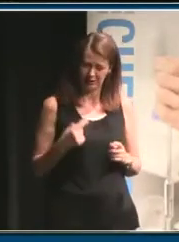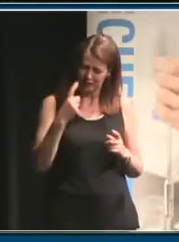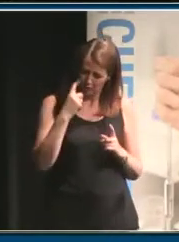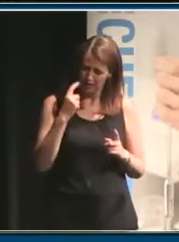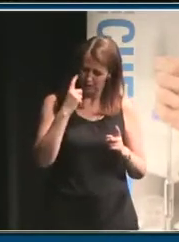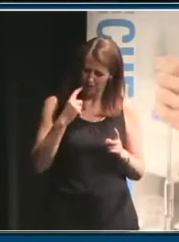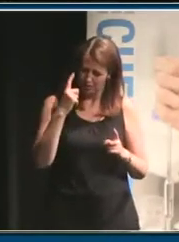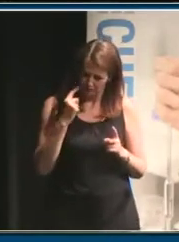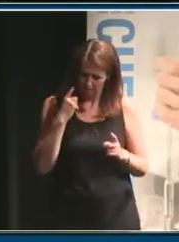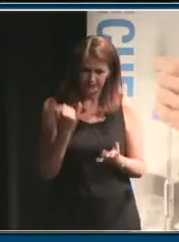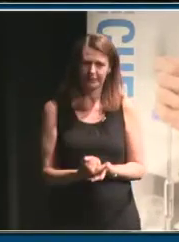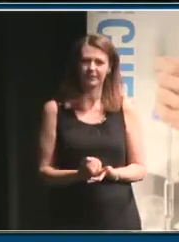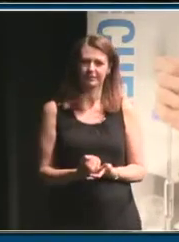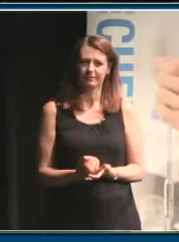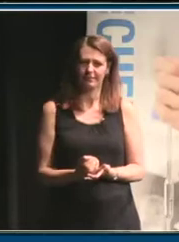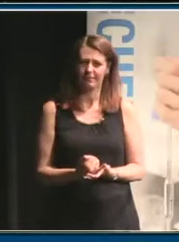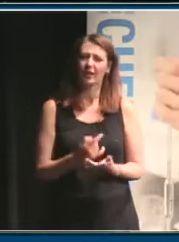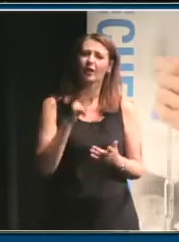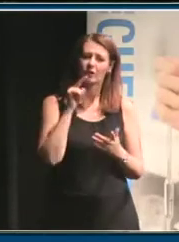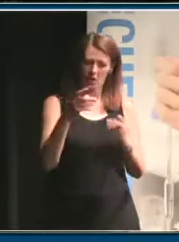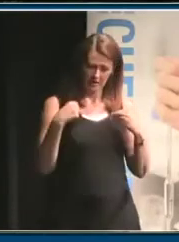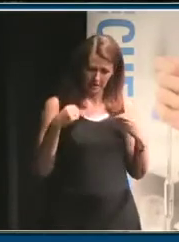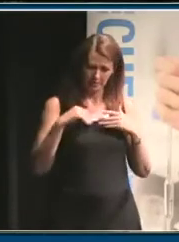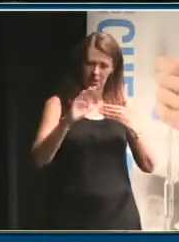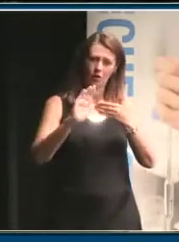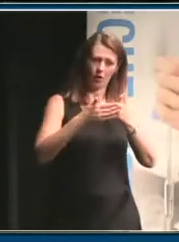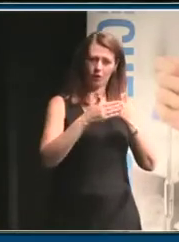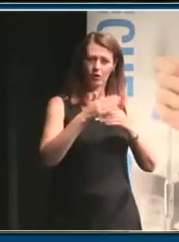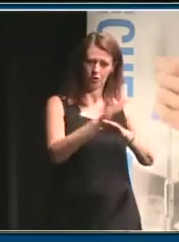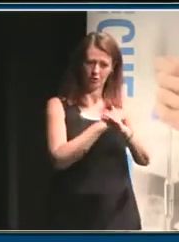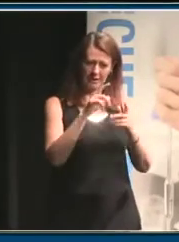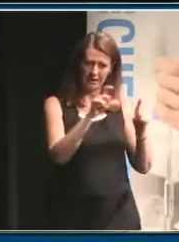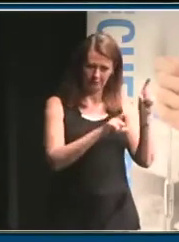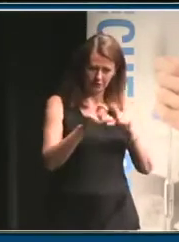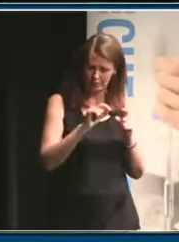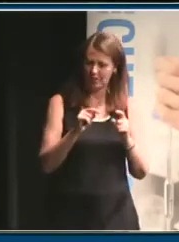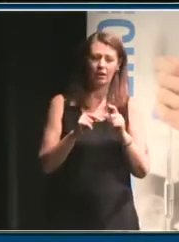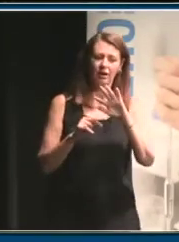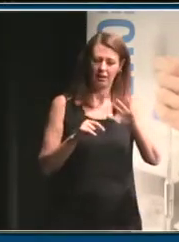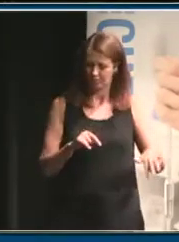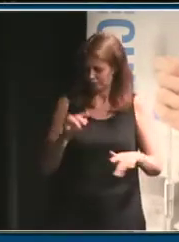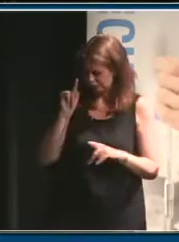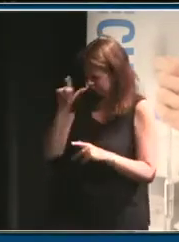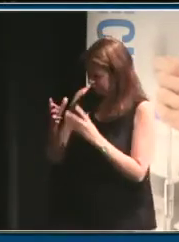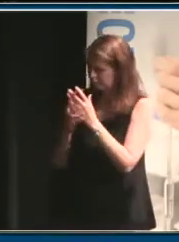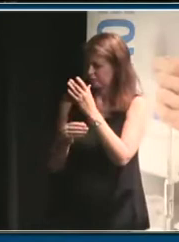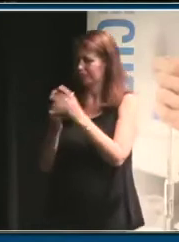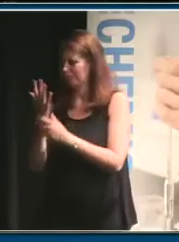up empty. So what did the company do? They close the green chemistry toolbox, open the traditional, say “What they're going to cost for the gloves, for the masks, for the lawyers, for all this